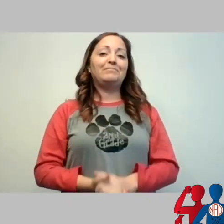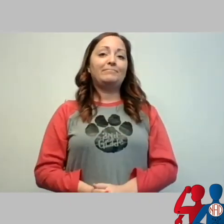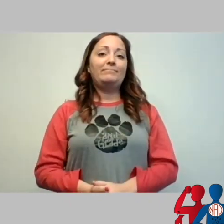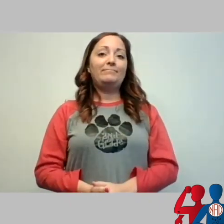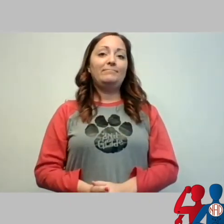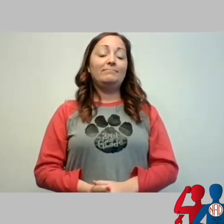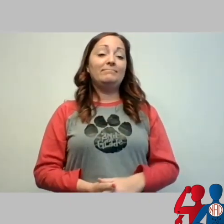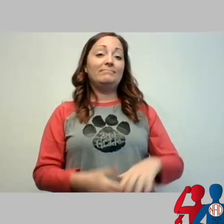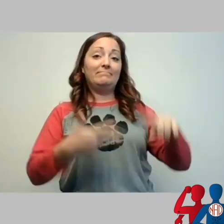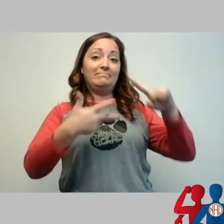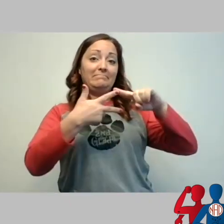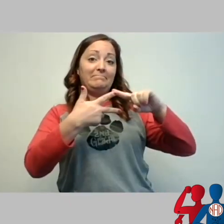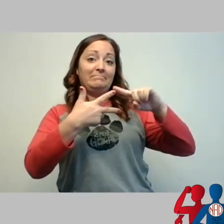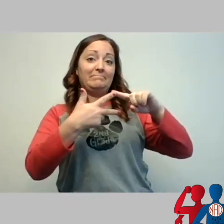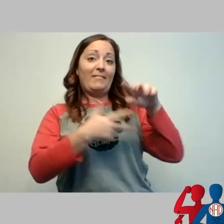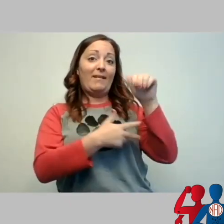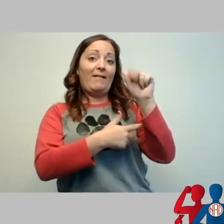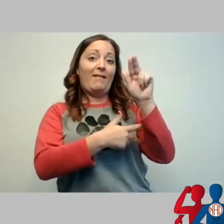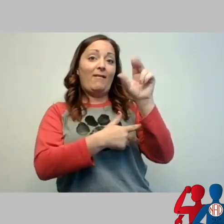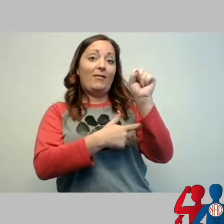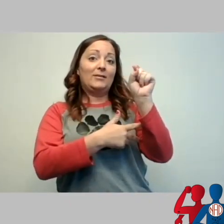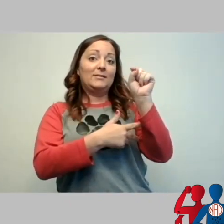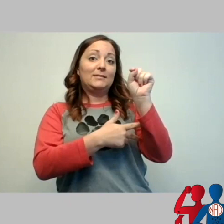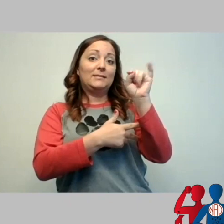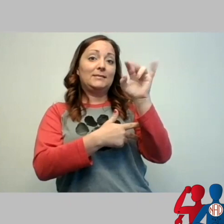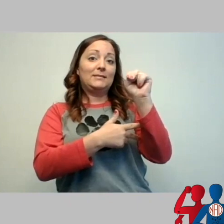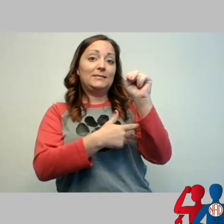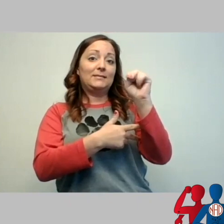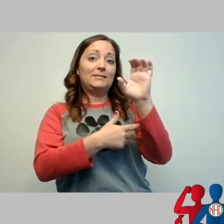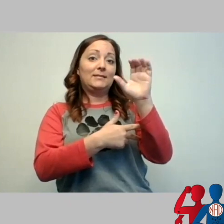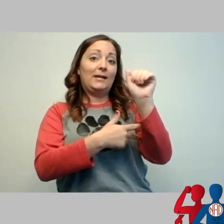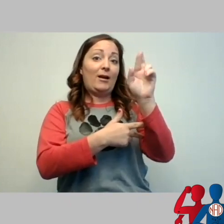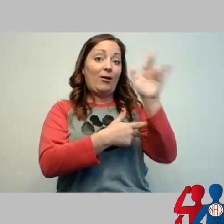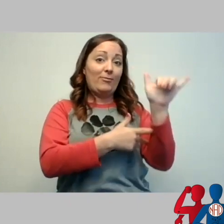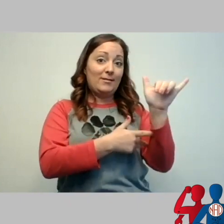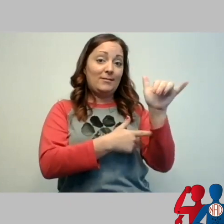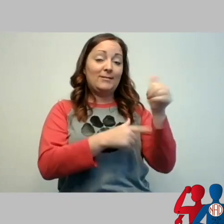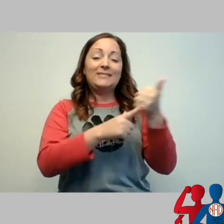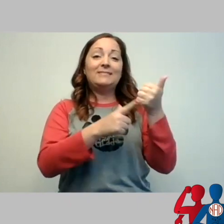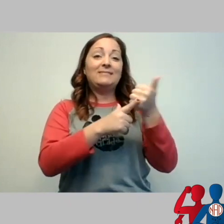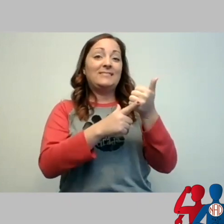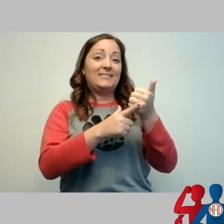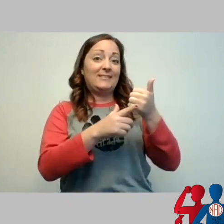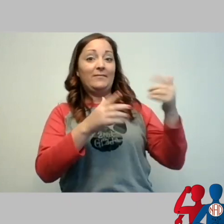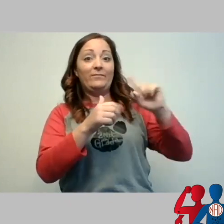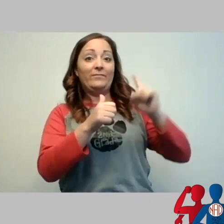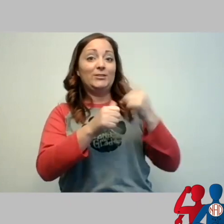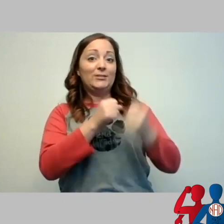She has taught younger kids for most of that time. Next, we have Austin Cary.